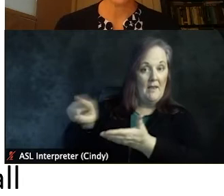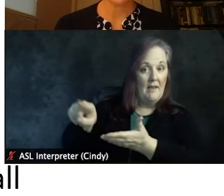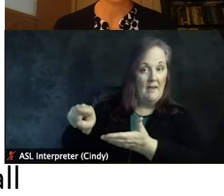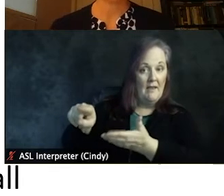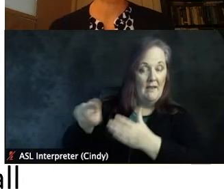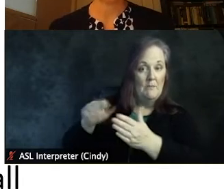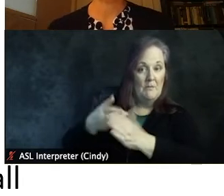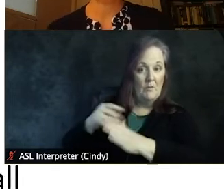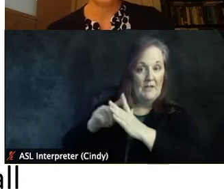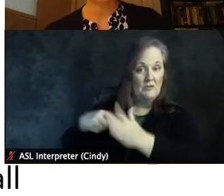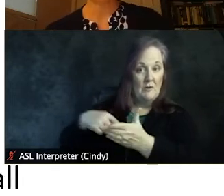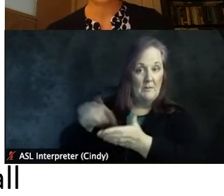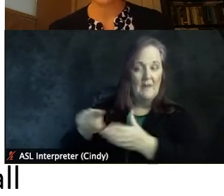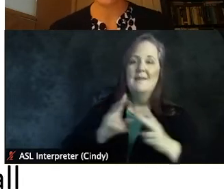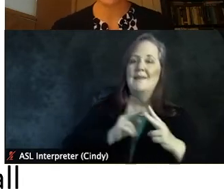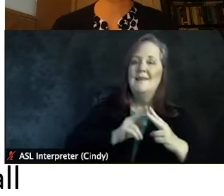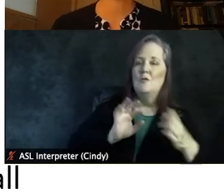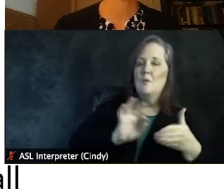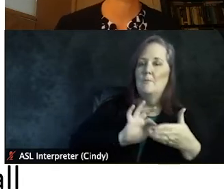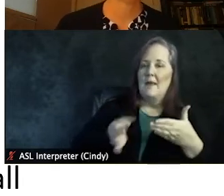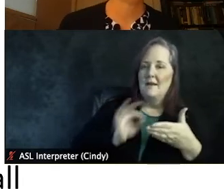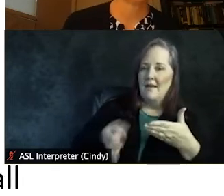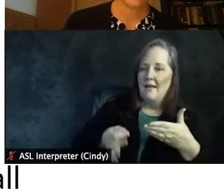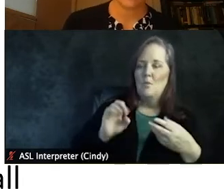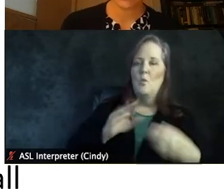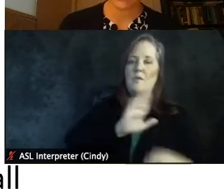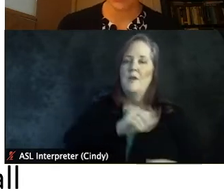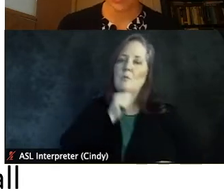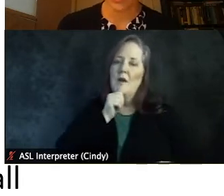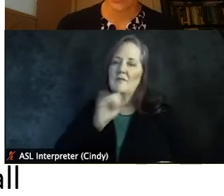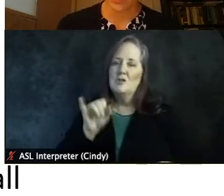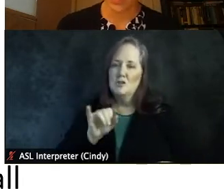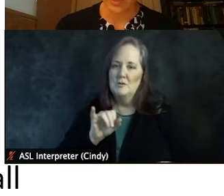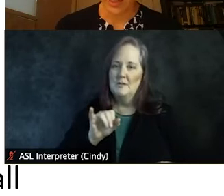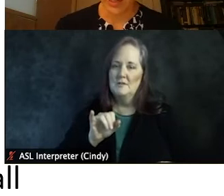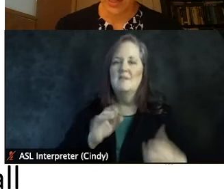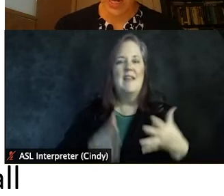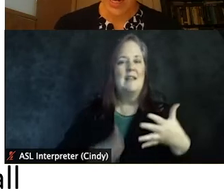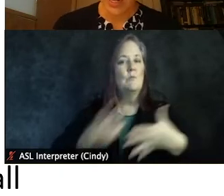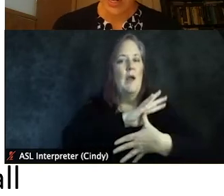but receiving lower profits, or they may decide to close some clinics.